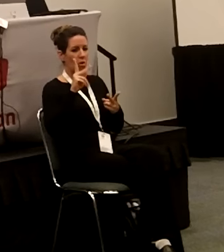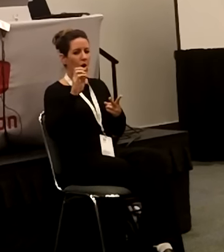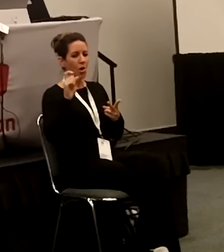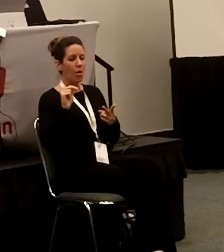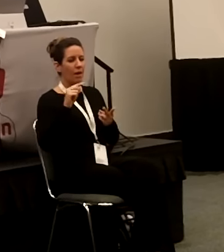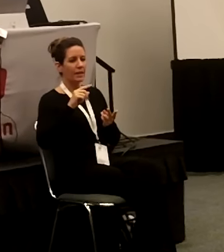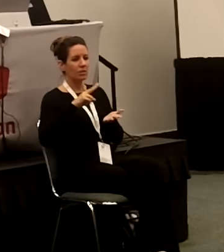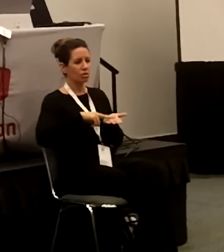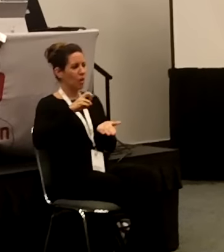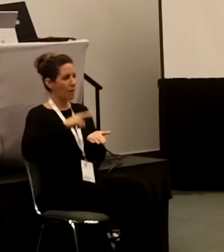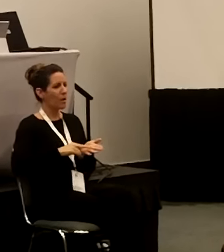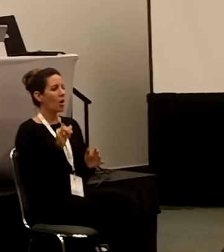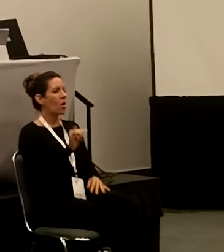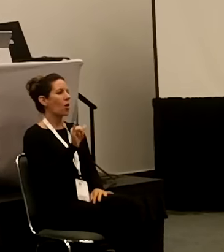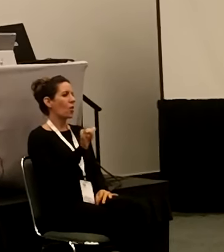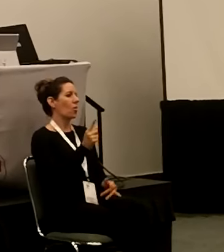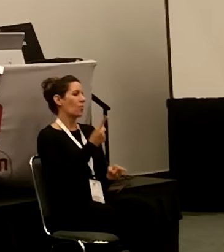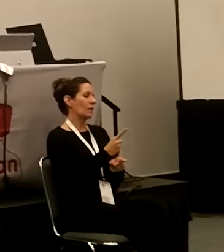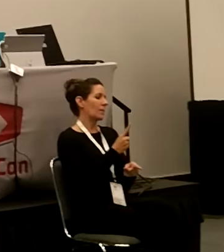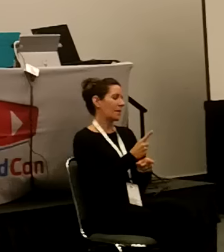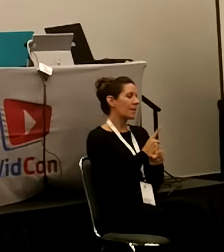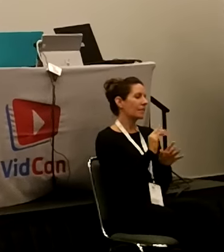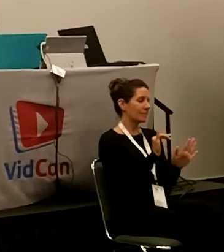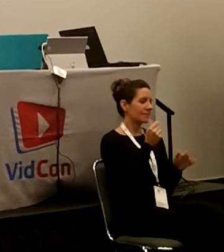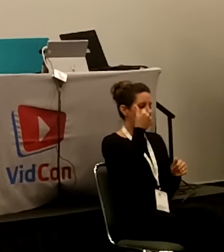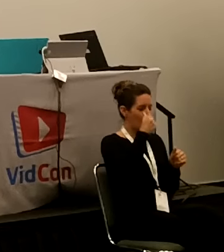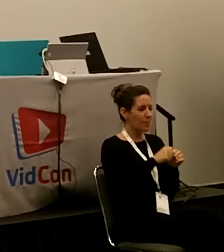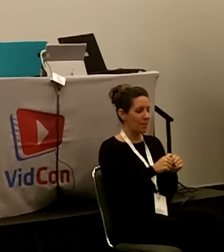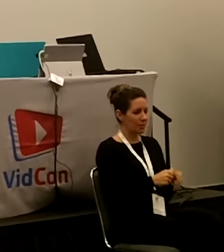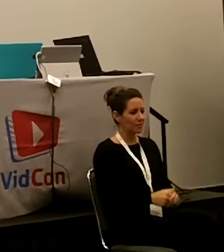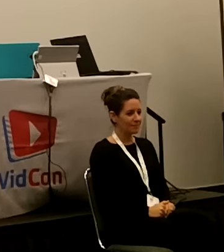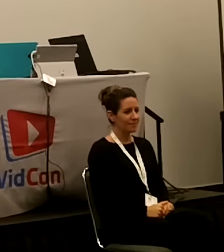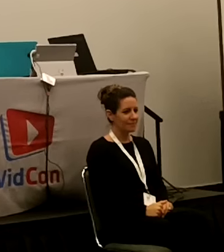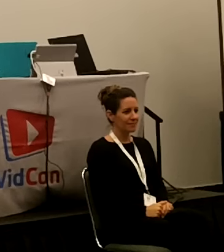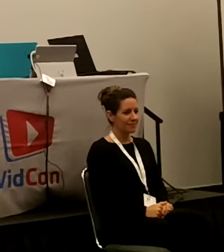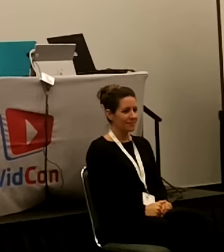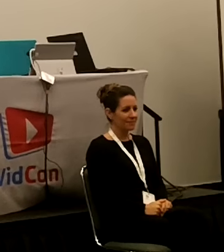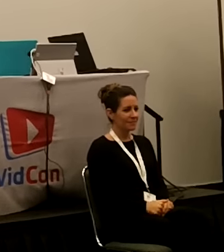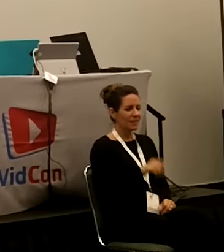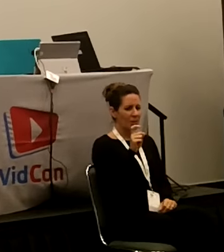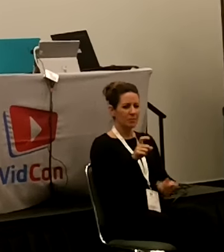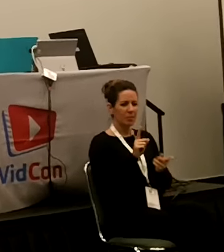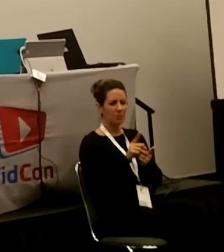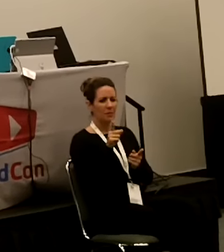Oh, right, right, right, I remember. I'm supposed to meet with RocketJump.